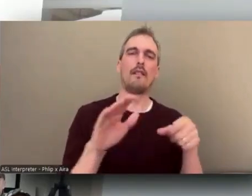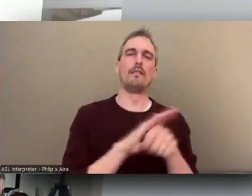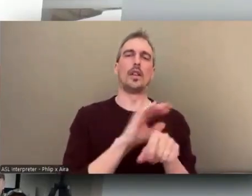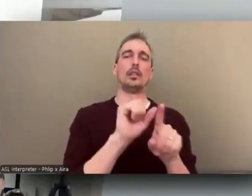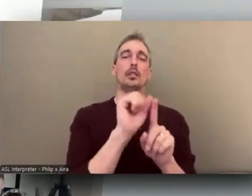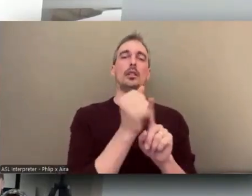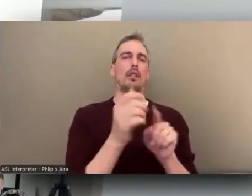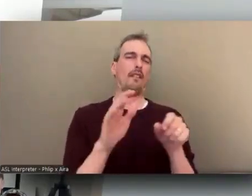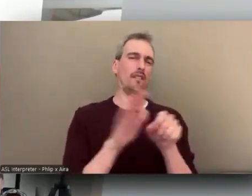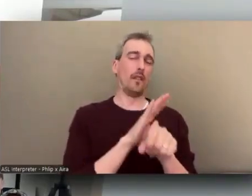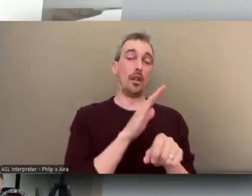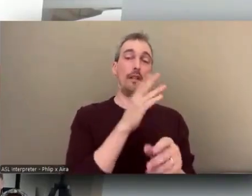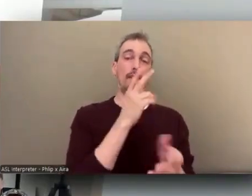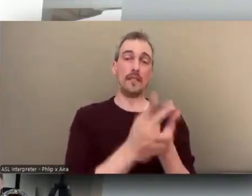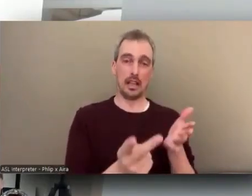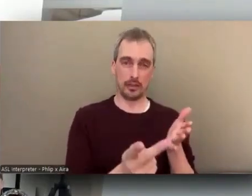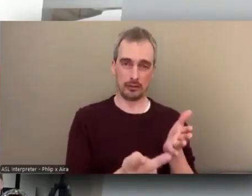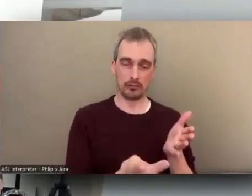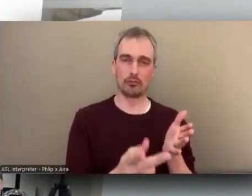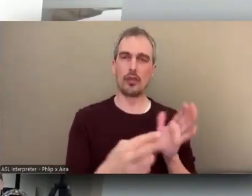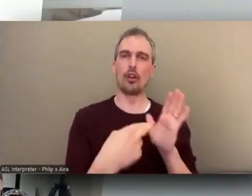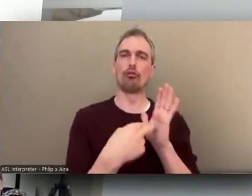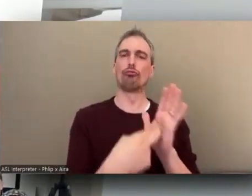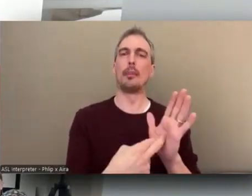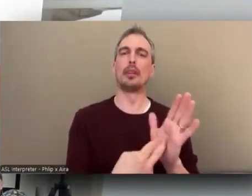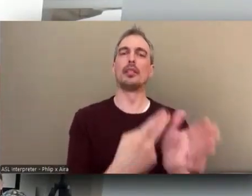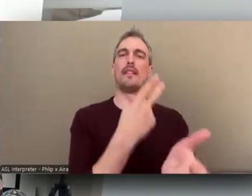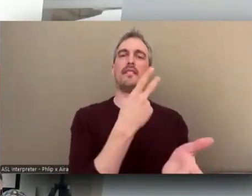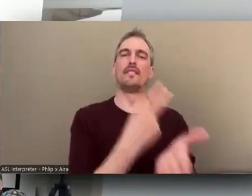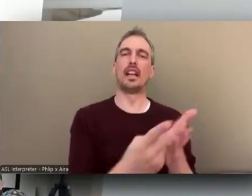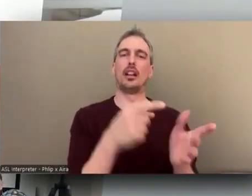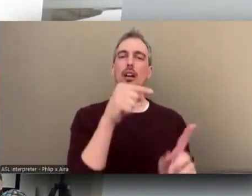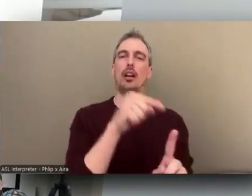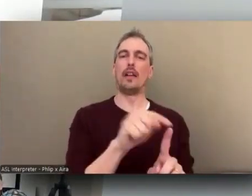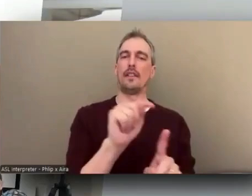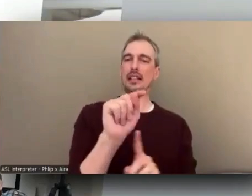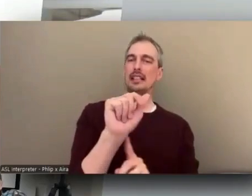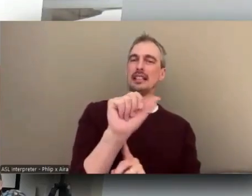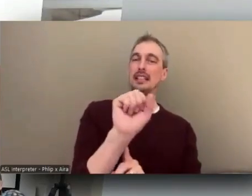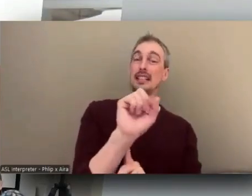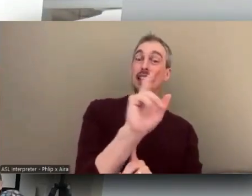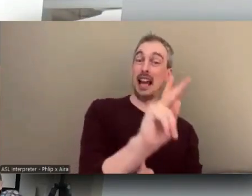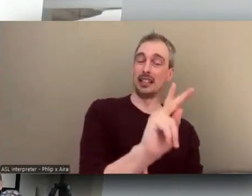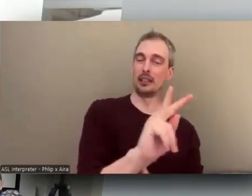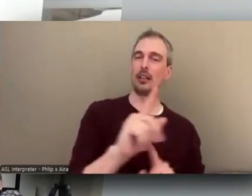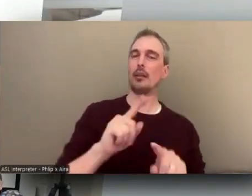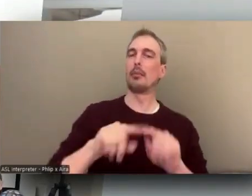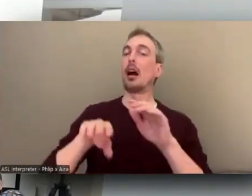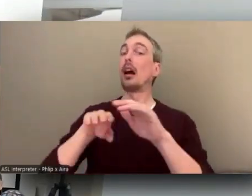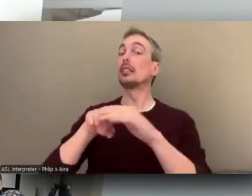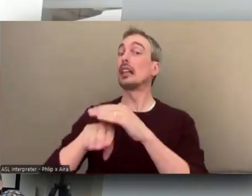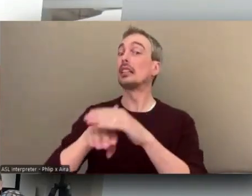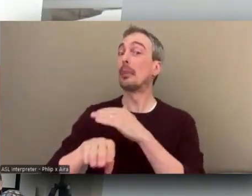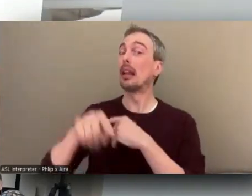So, It represents a failure of a task, whereas accessibility tests don't necessarily represent that.